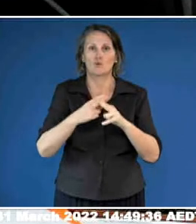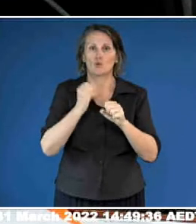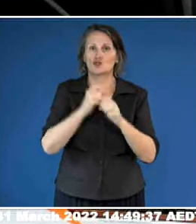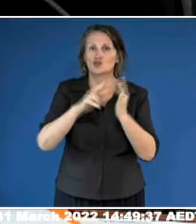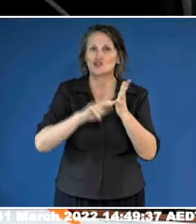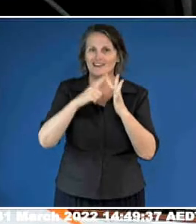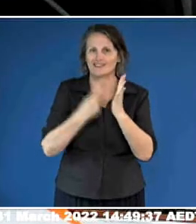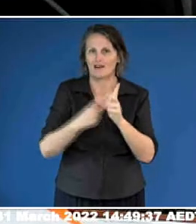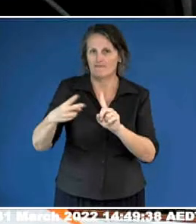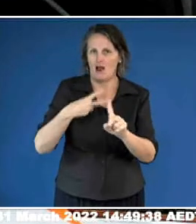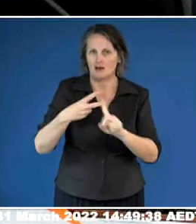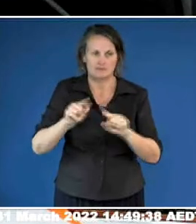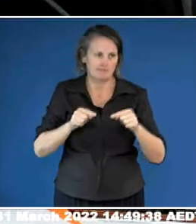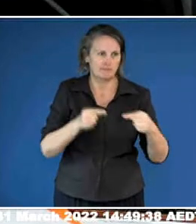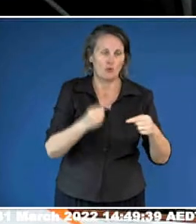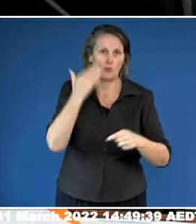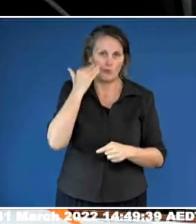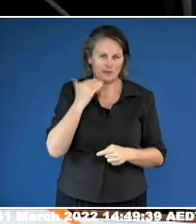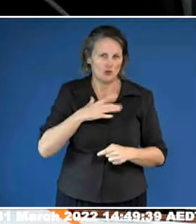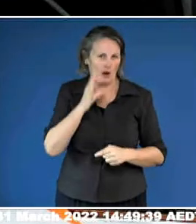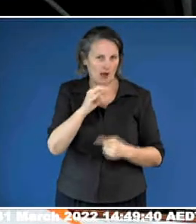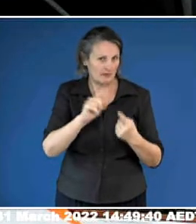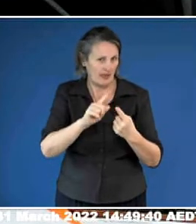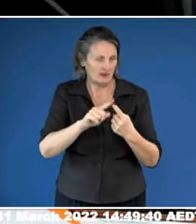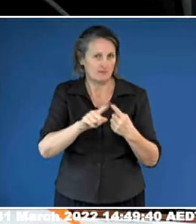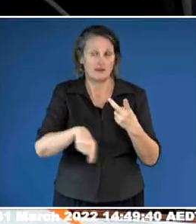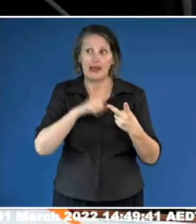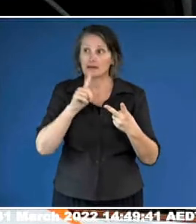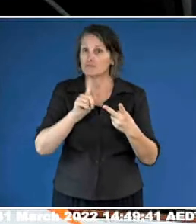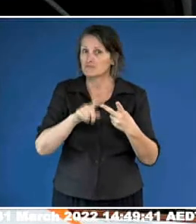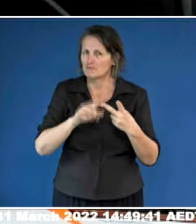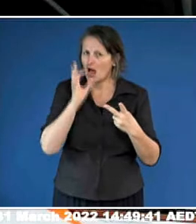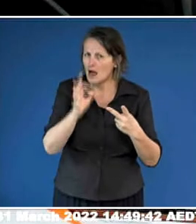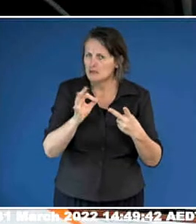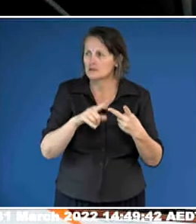But also at the same time is where can we look to in terms of others countries that